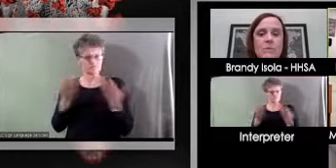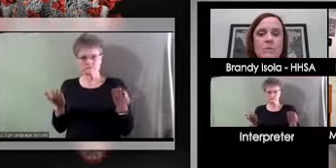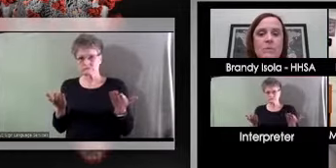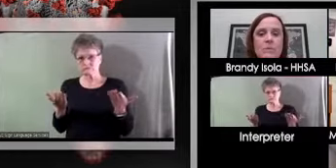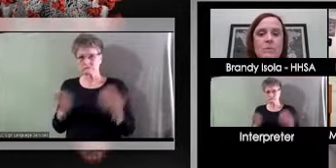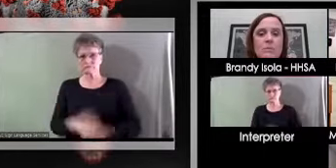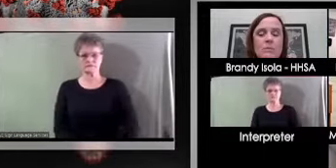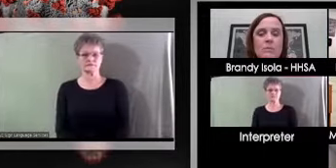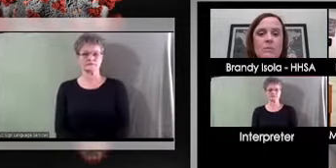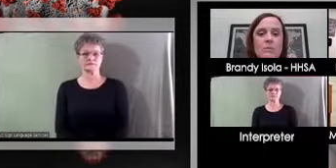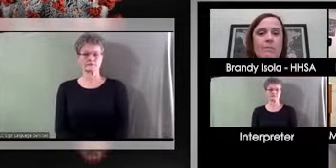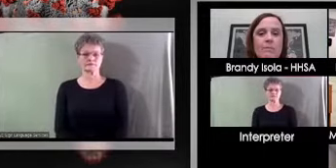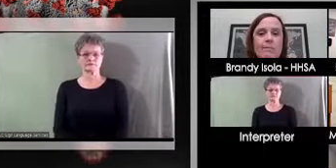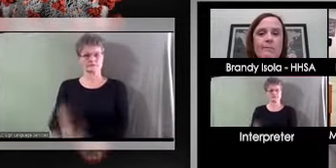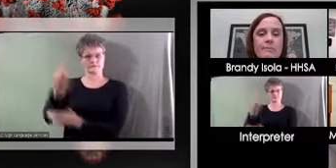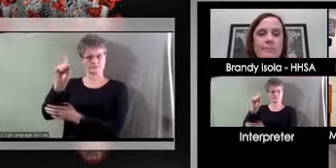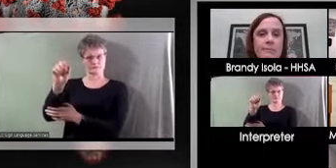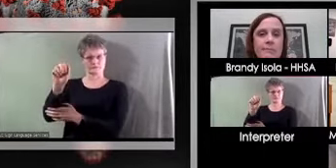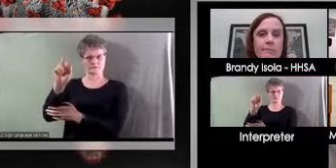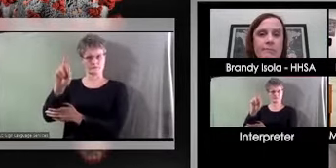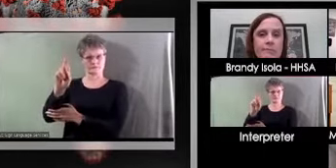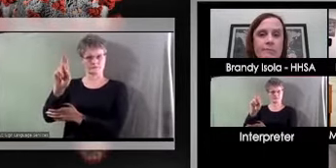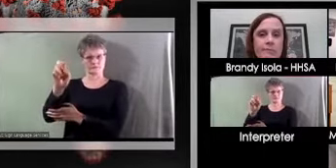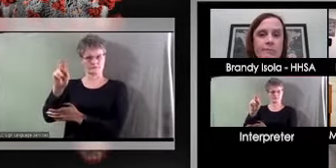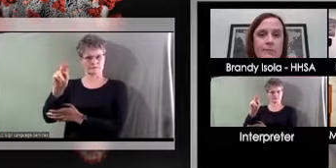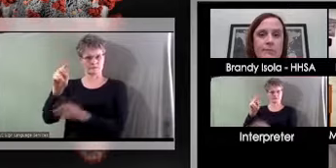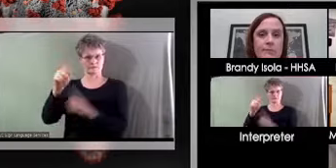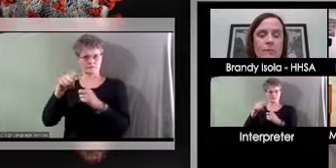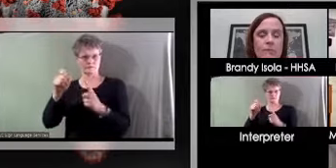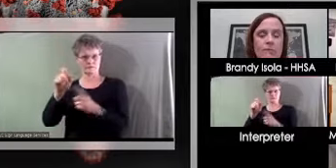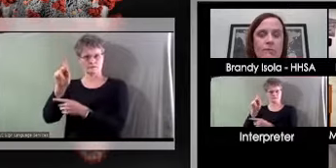This is Daren from KRCR. Um it sounds like